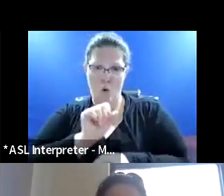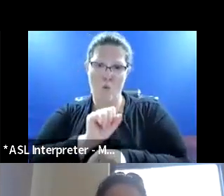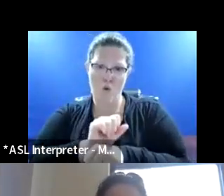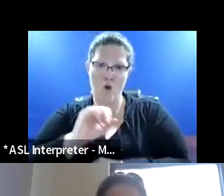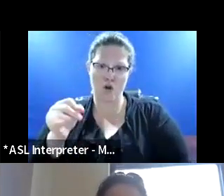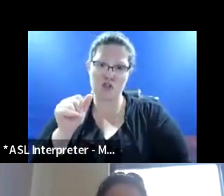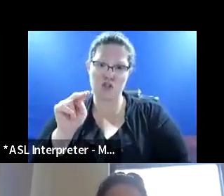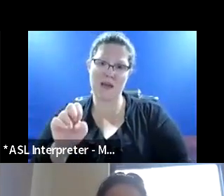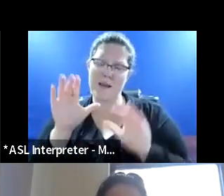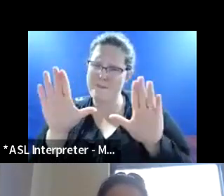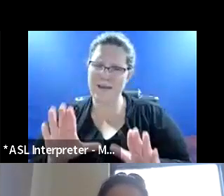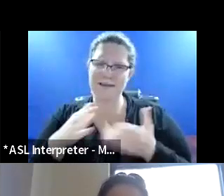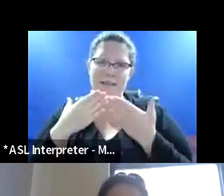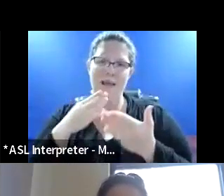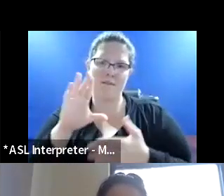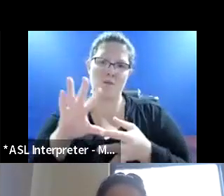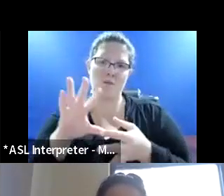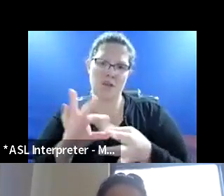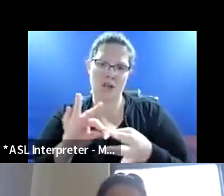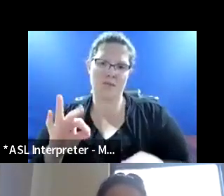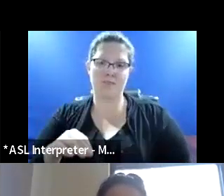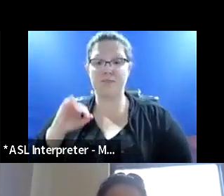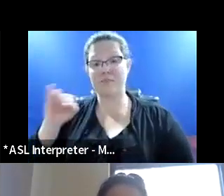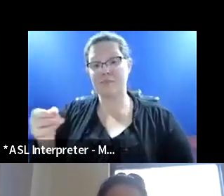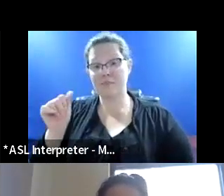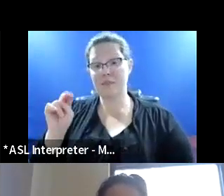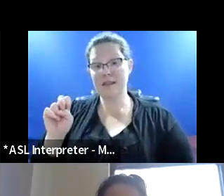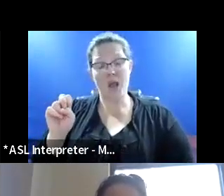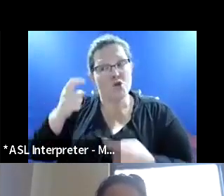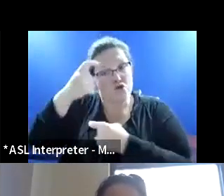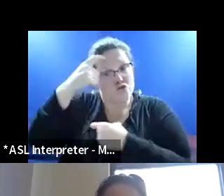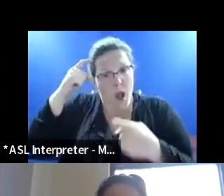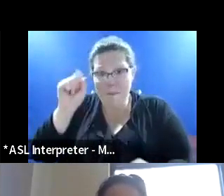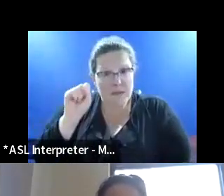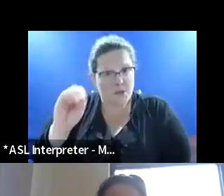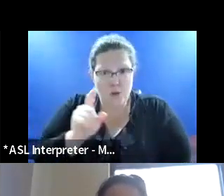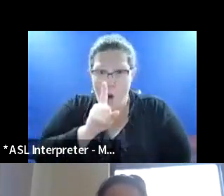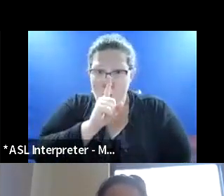WE DID THE EXACT SAME THING IN TERMS OF SUPPORTING THESE PARENTS FOR THESE KIDS HAVING SOMEBODY THERE FOR THEM, SOMEBODY THERE REPRESENTING THE PARENTS AND CHILDREN. IT WAS JUST EXCELLENT WHAT YOU WERE SAYING.